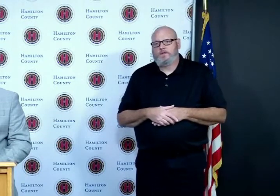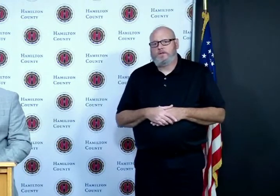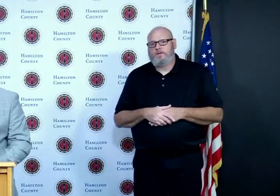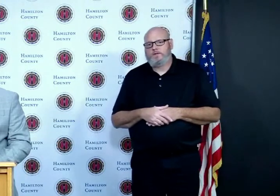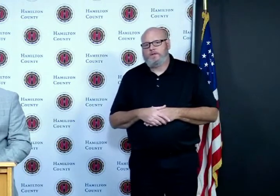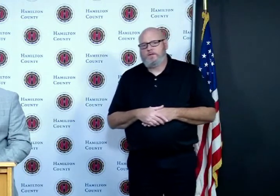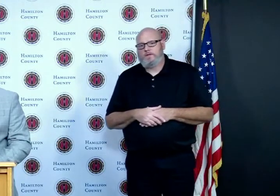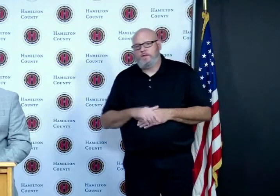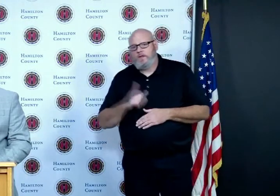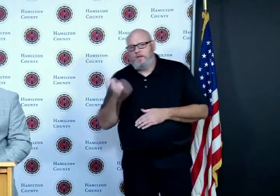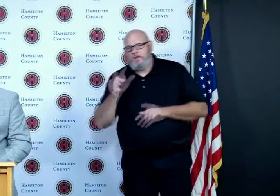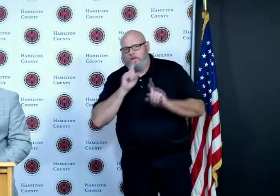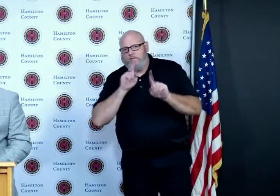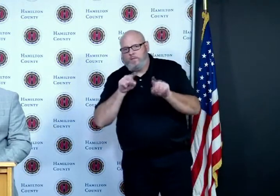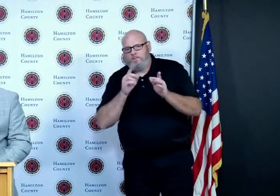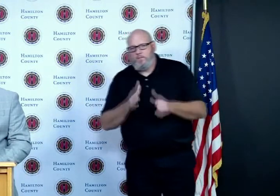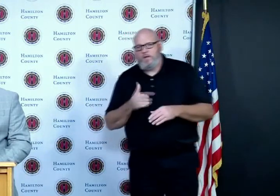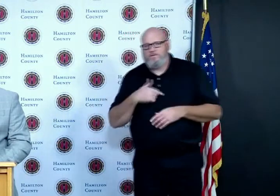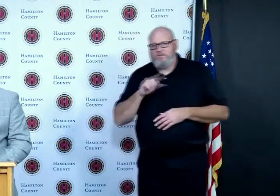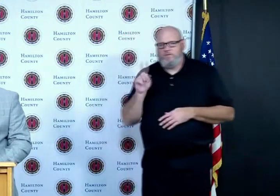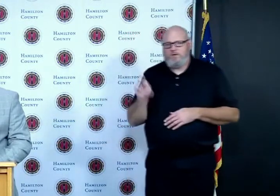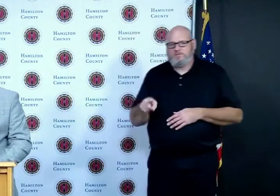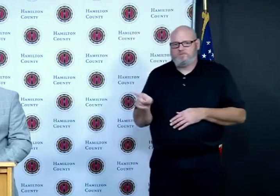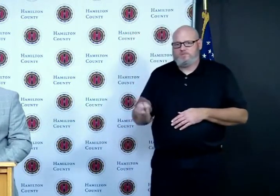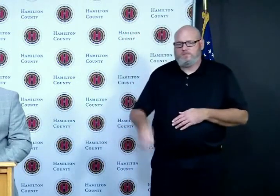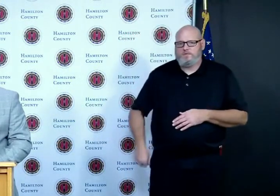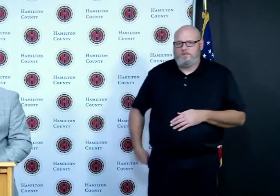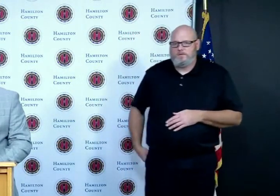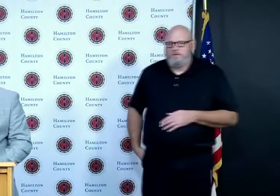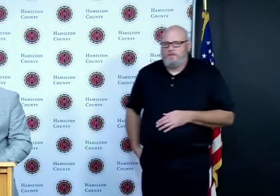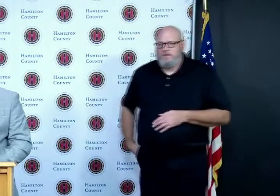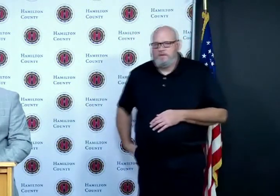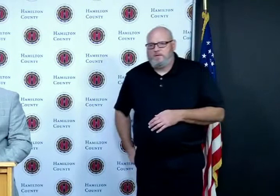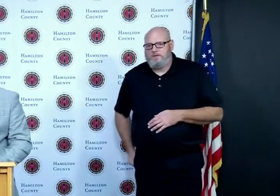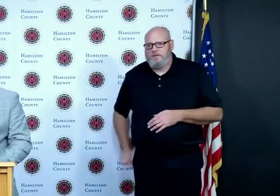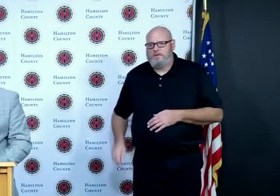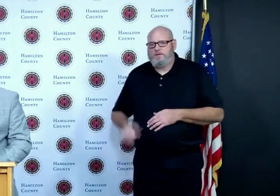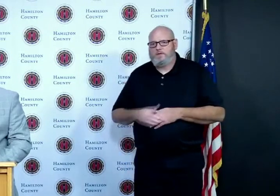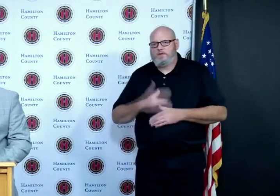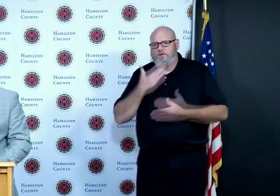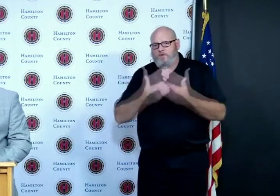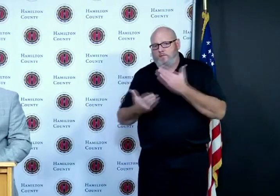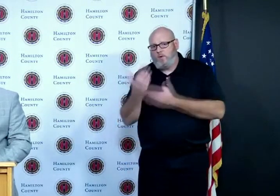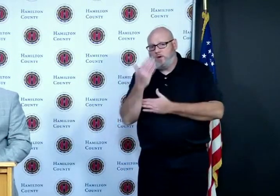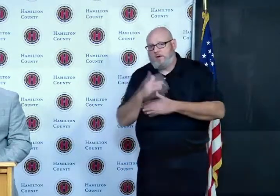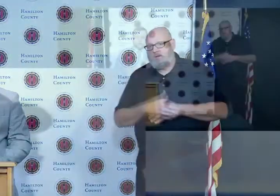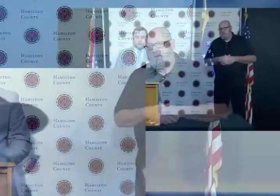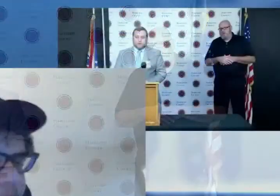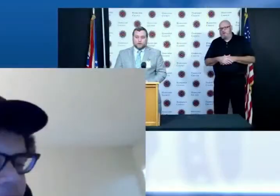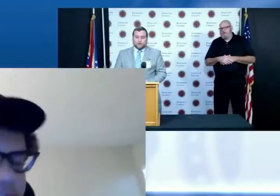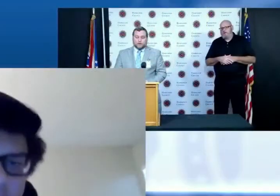Commissioners Kesterman and Reece good morning good morning so yeah I guess we'll just start